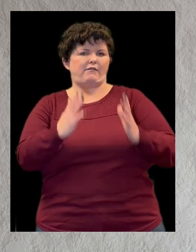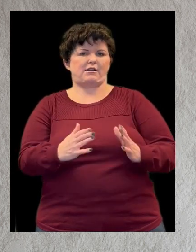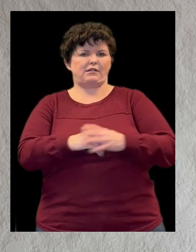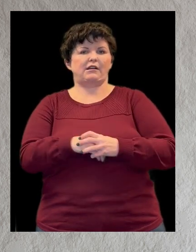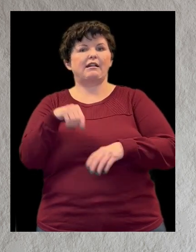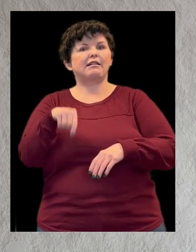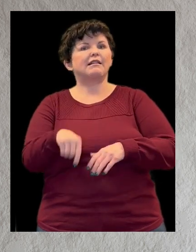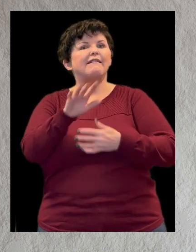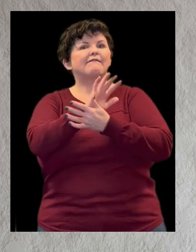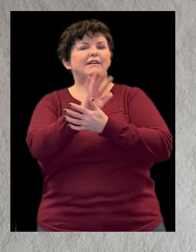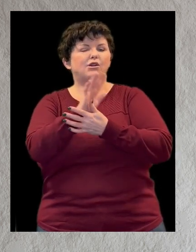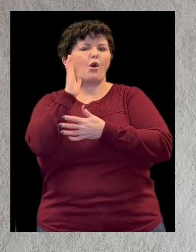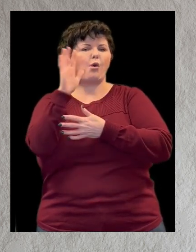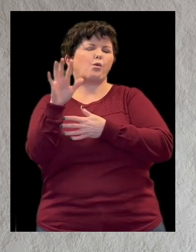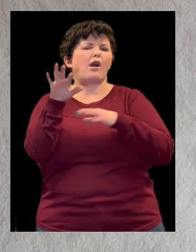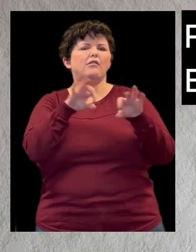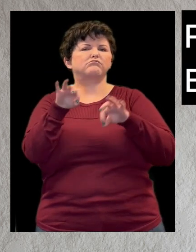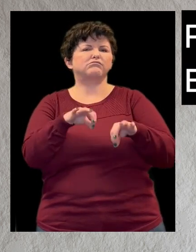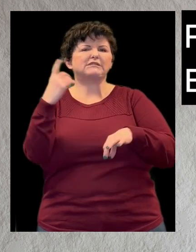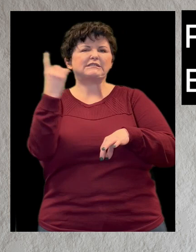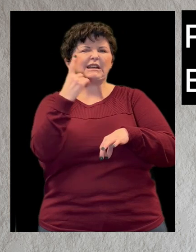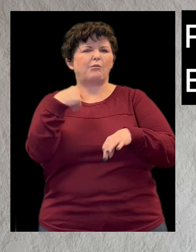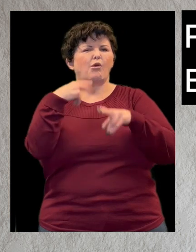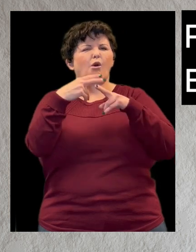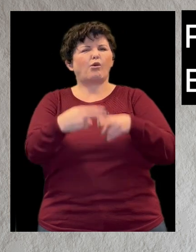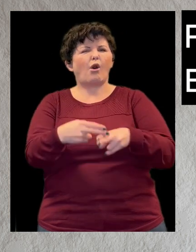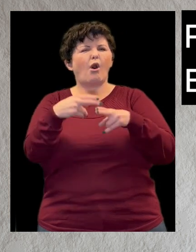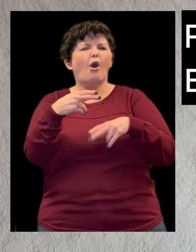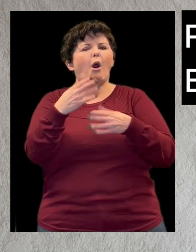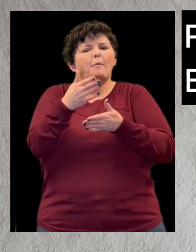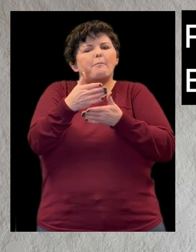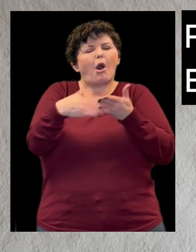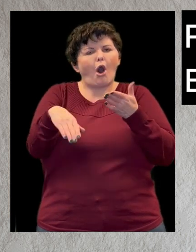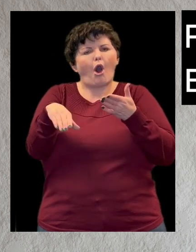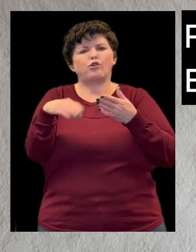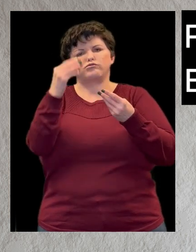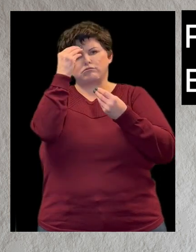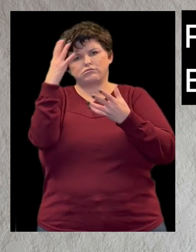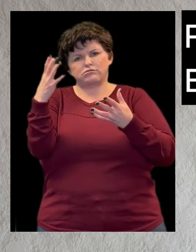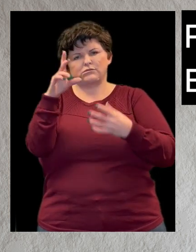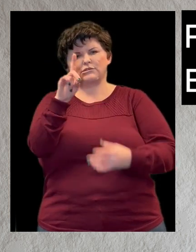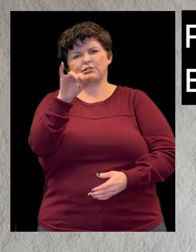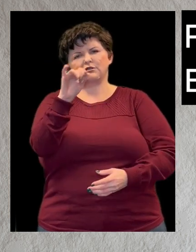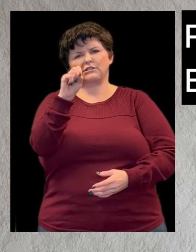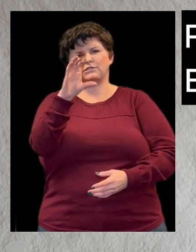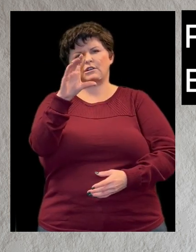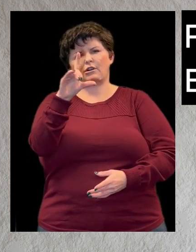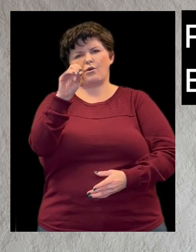I will go over something that we call impartial disclosure where you describe the behavior,